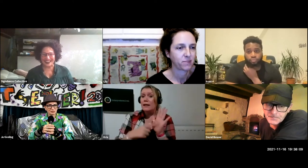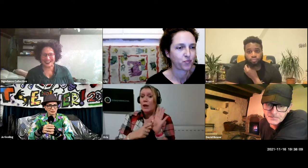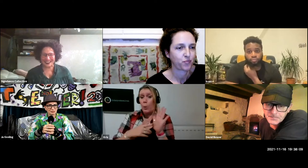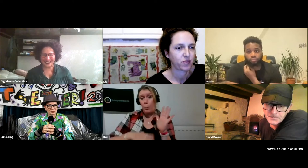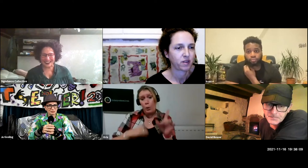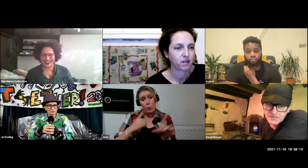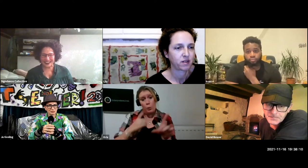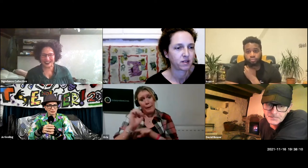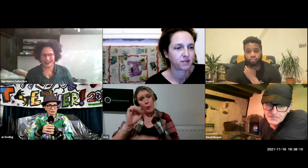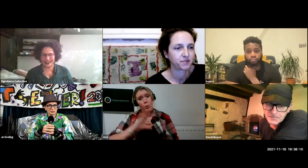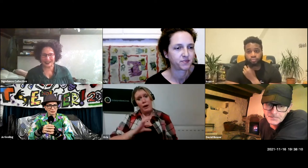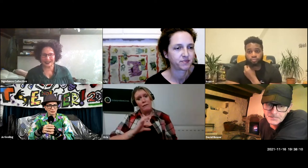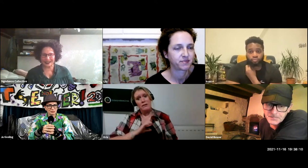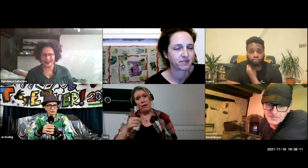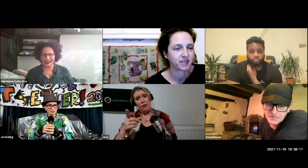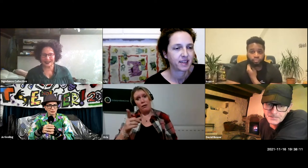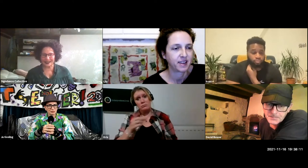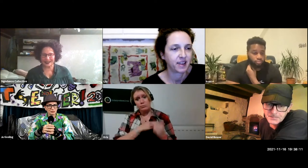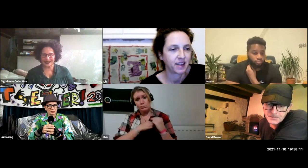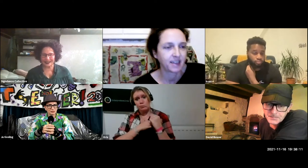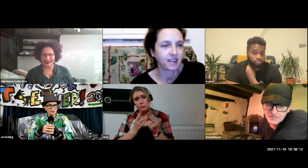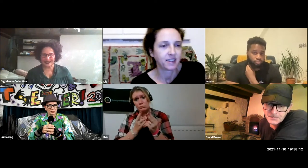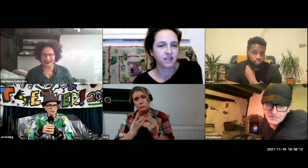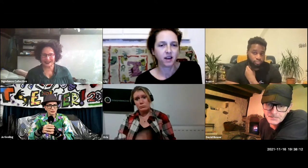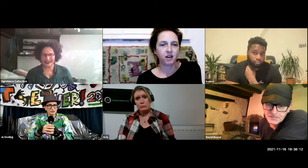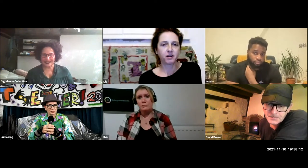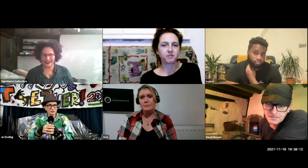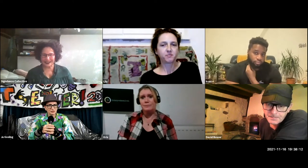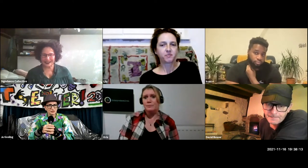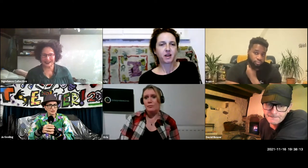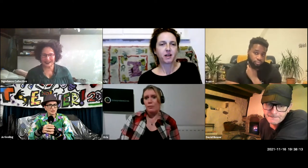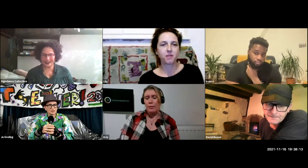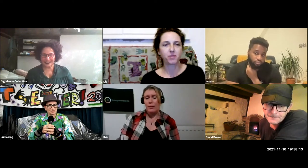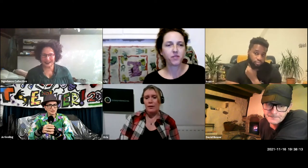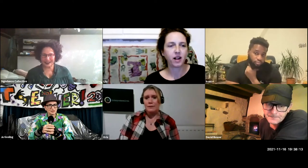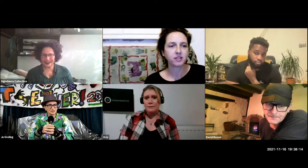For this project we worked with